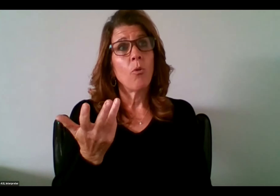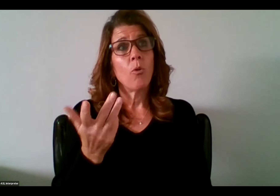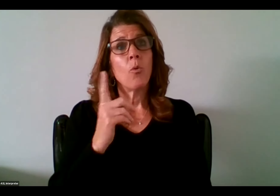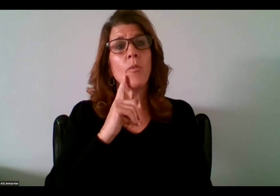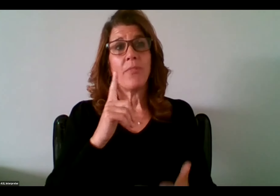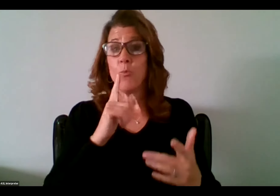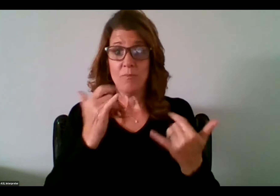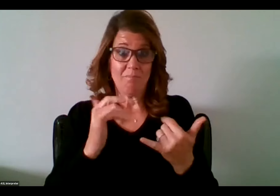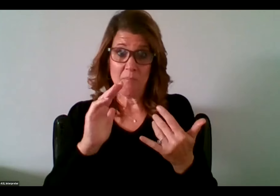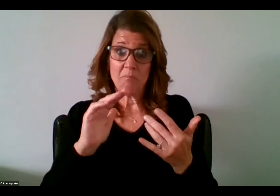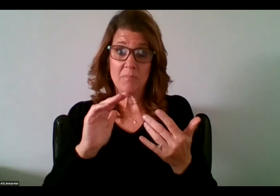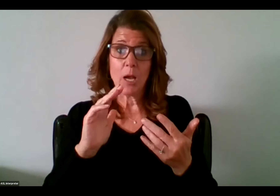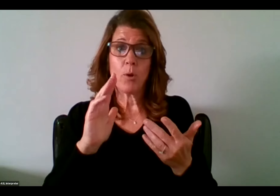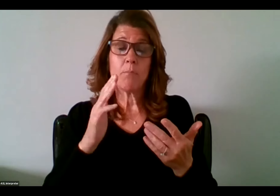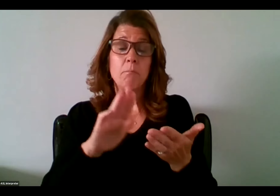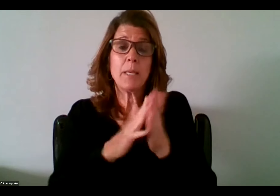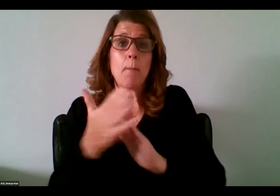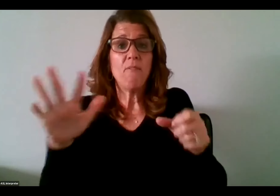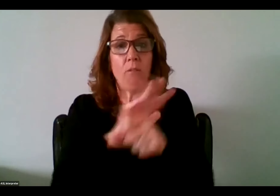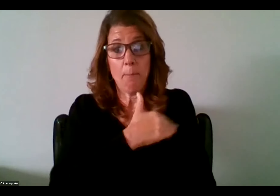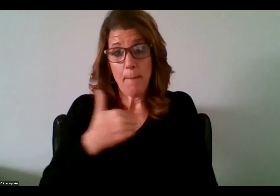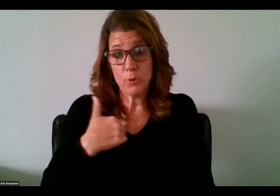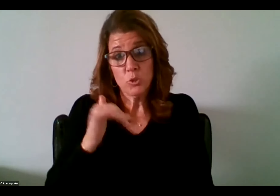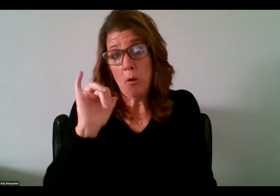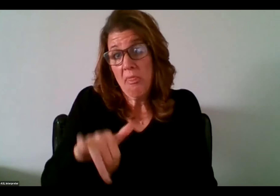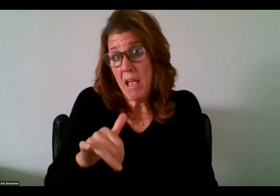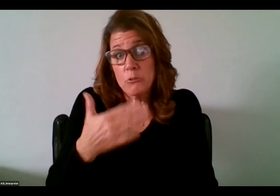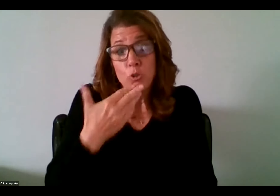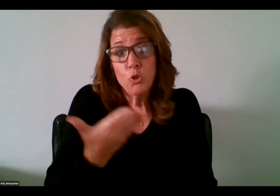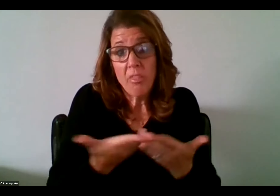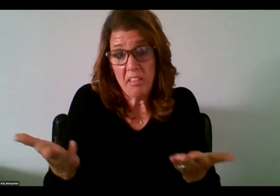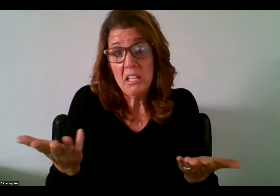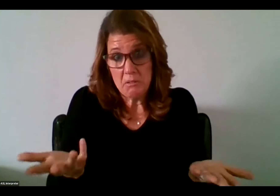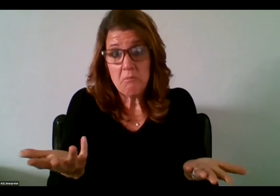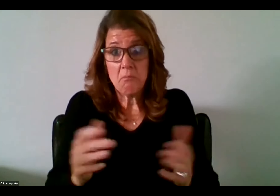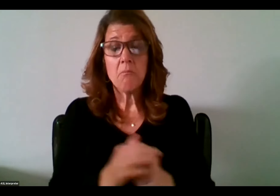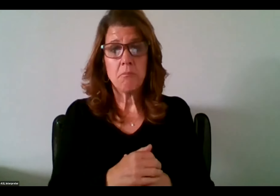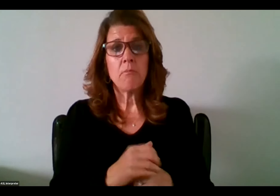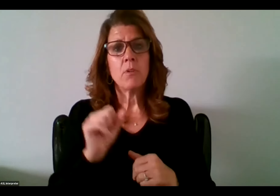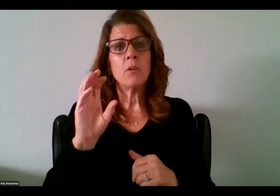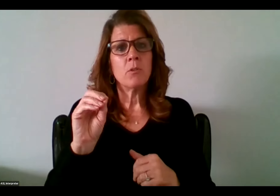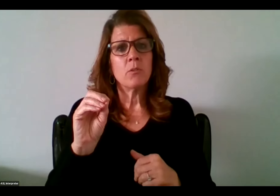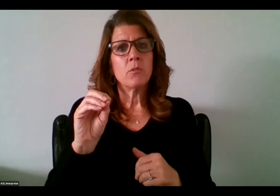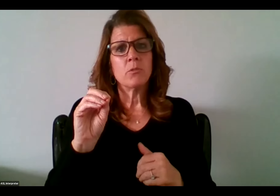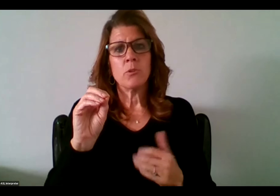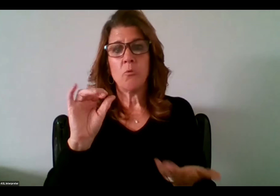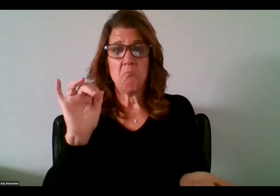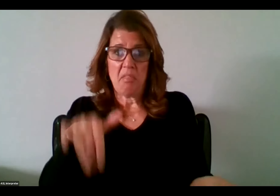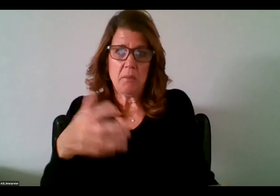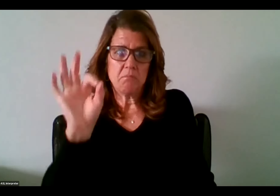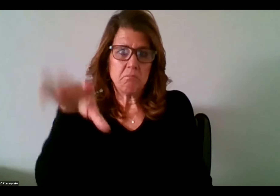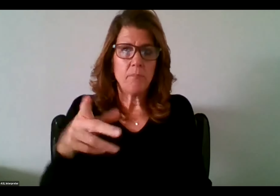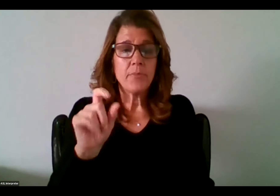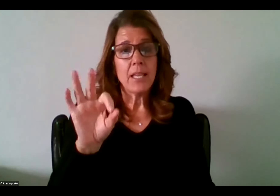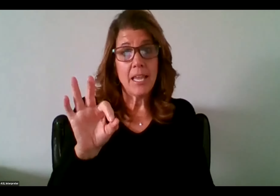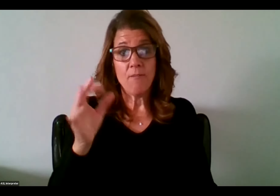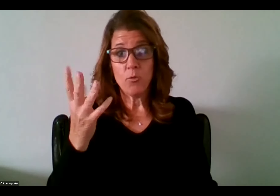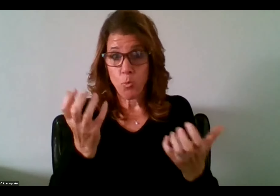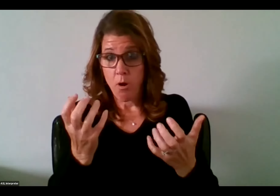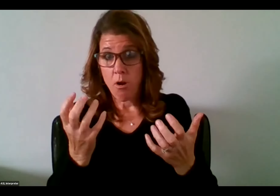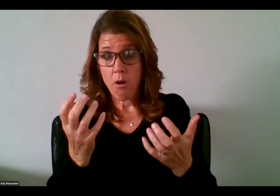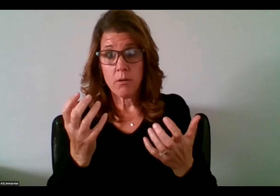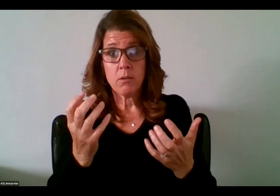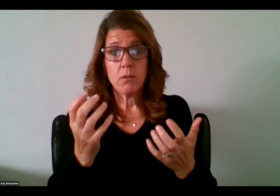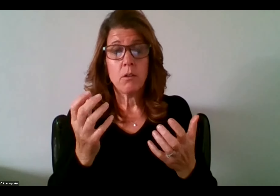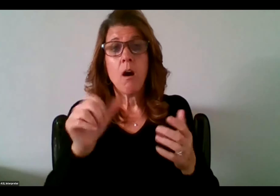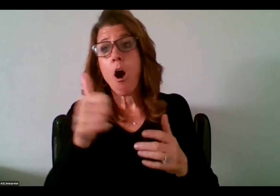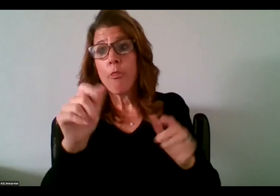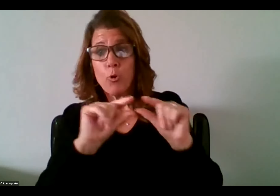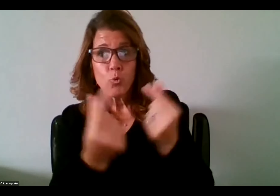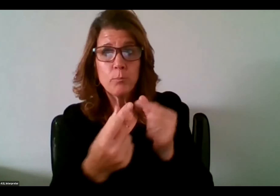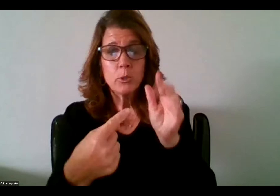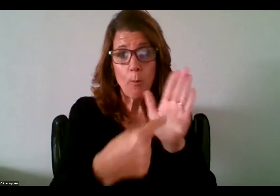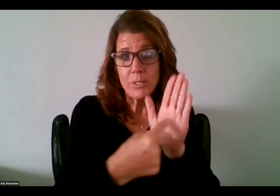which is not a bad thing by any means, so, you know, that was the only thing. Is if we